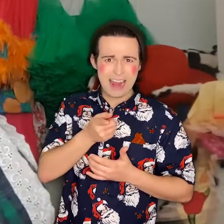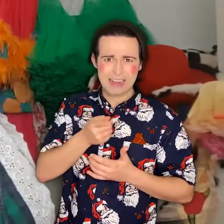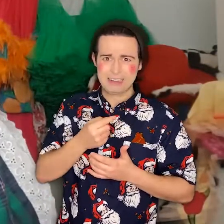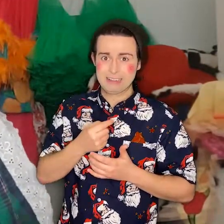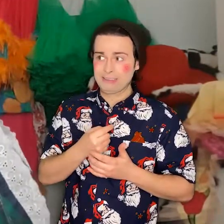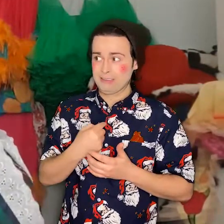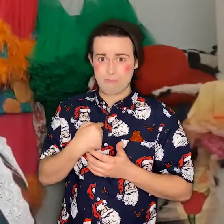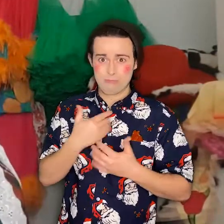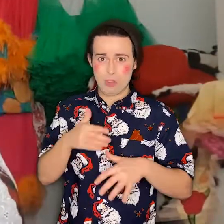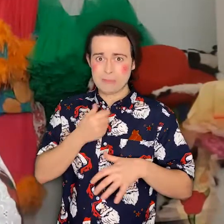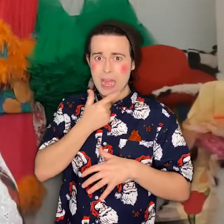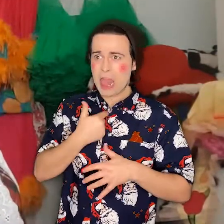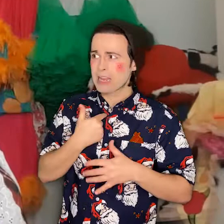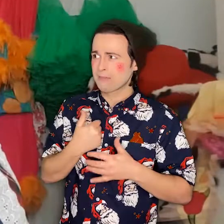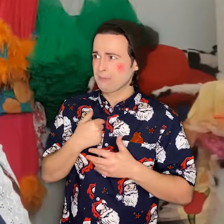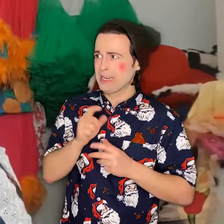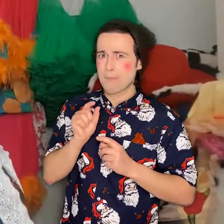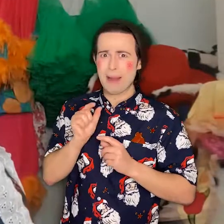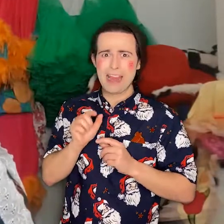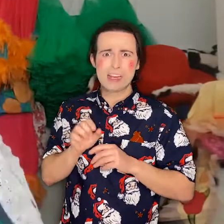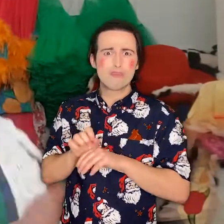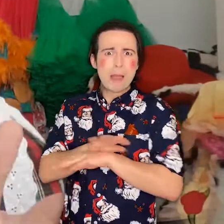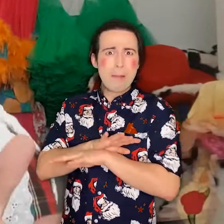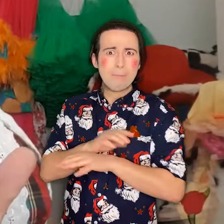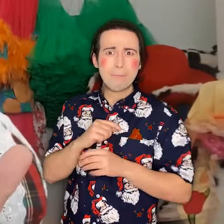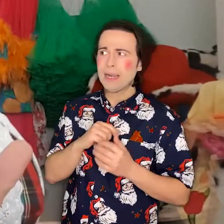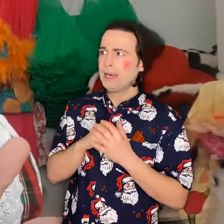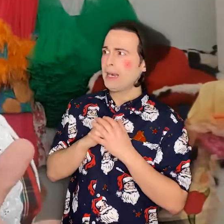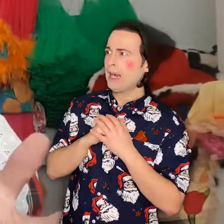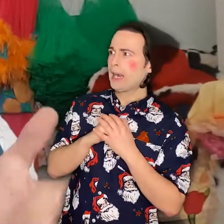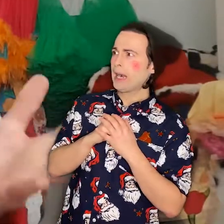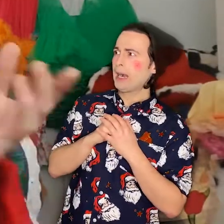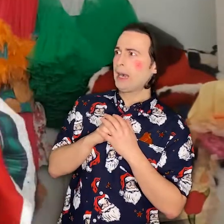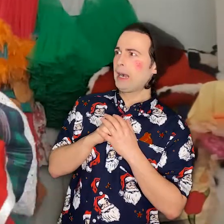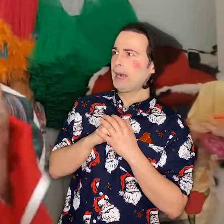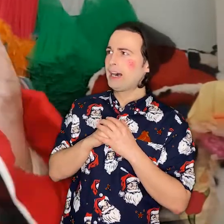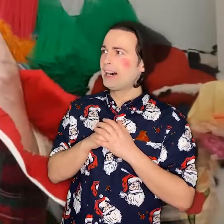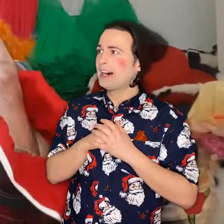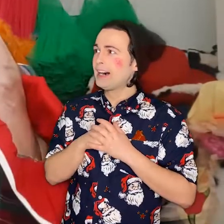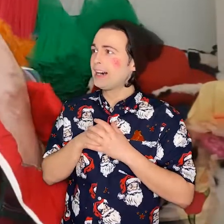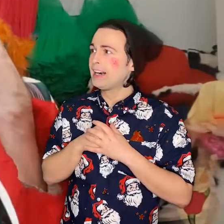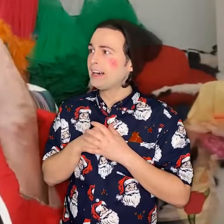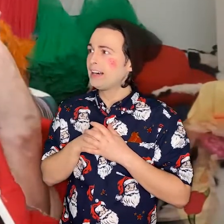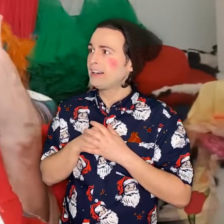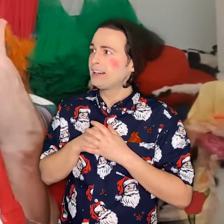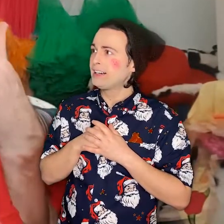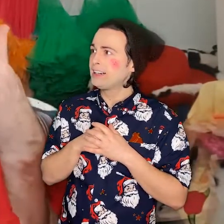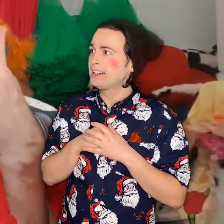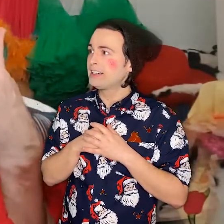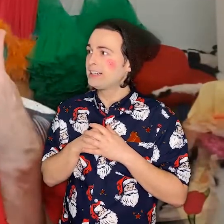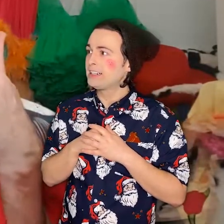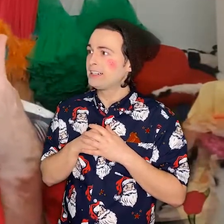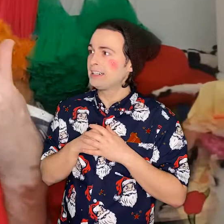And what a lovely smile. Your teeth are like stars. They come out at night.